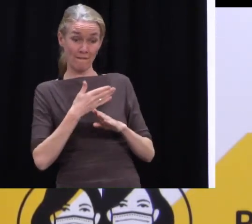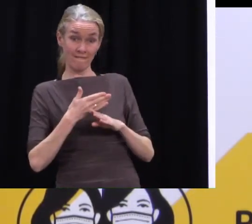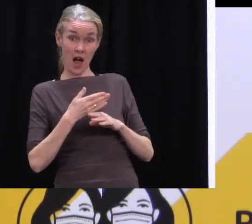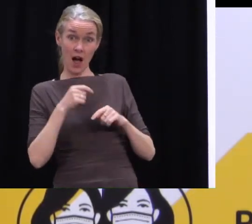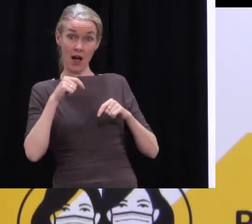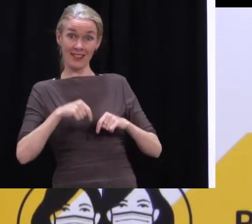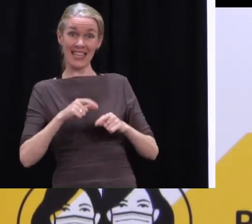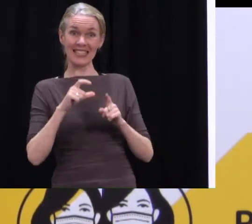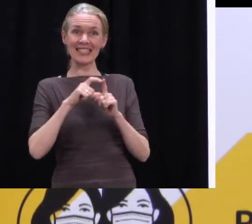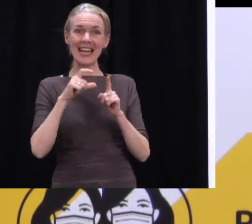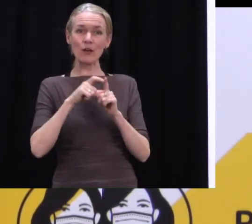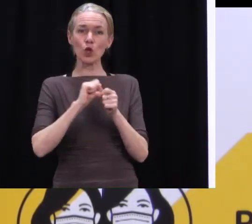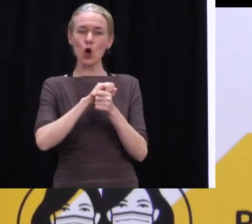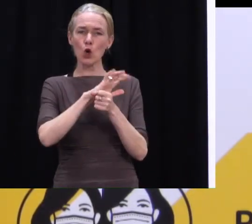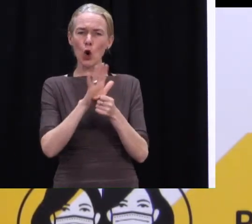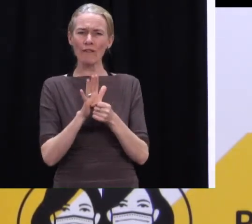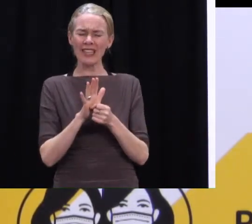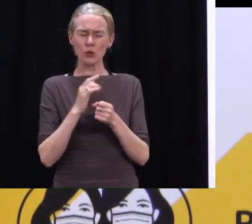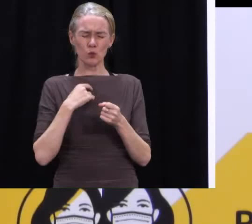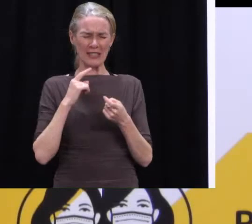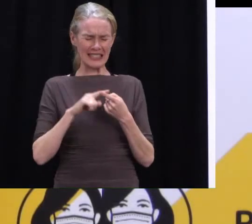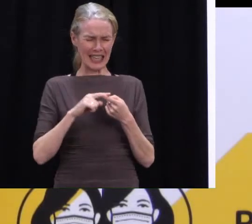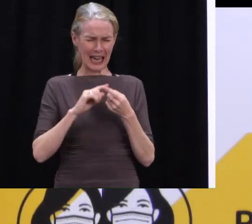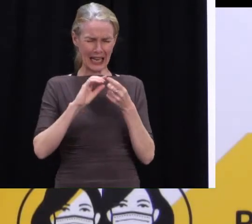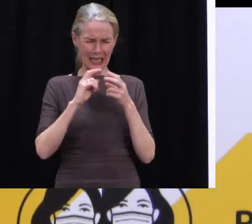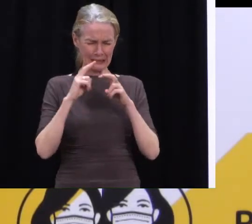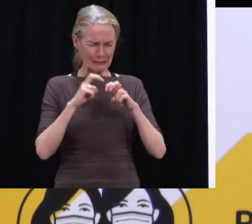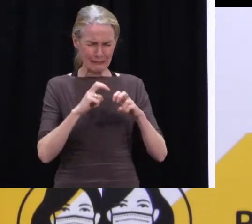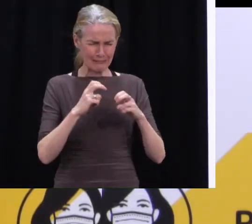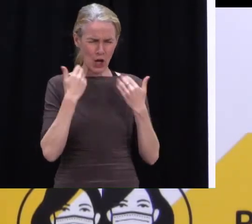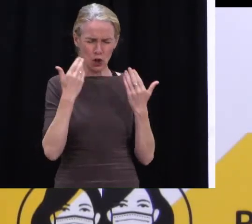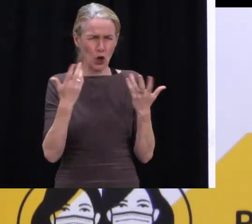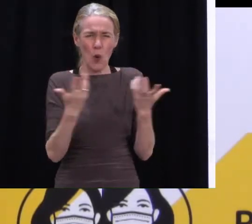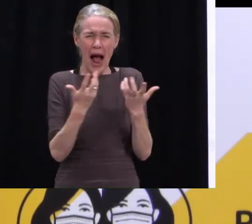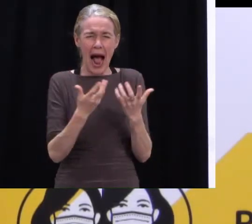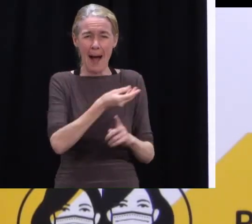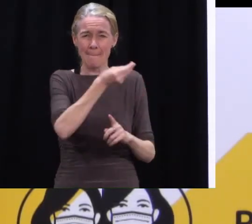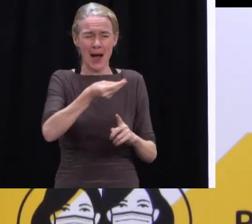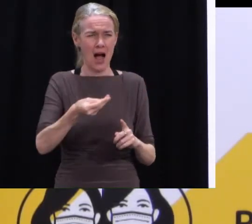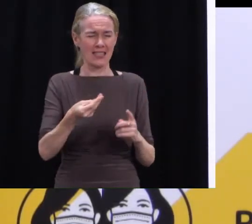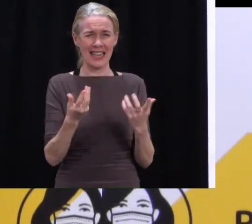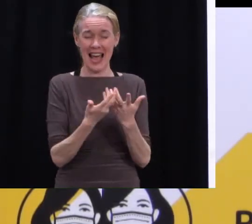issue that we've had here has not necessarily come from staf.